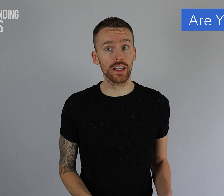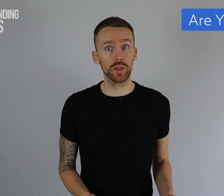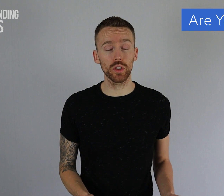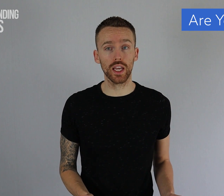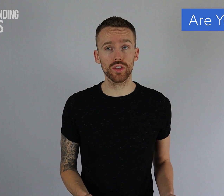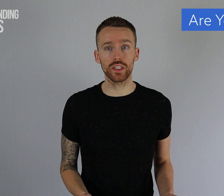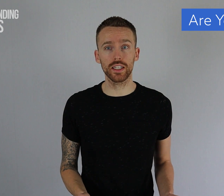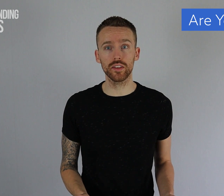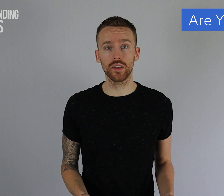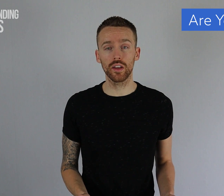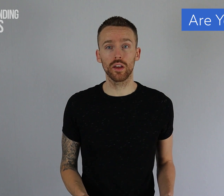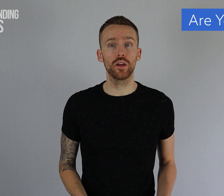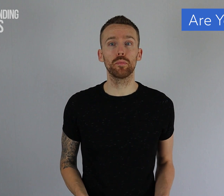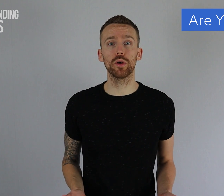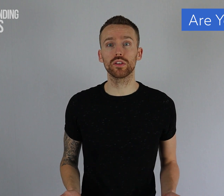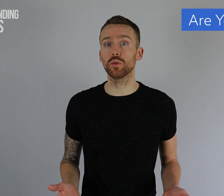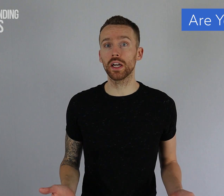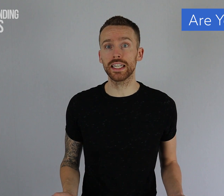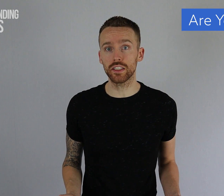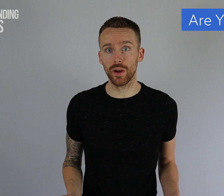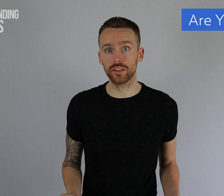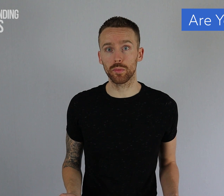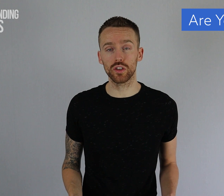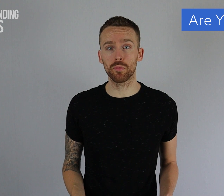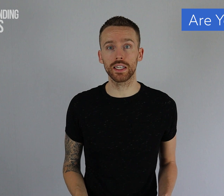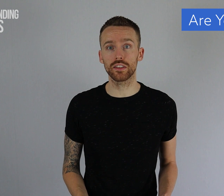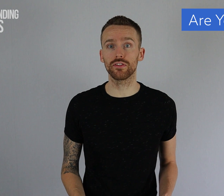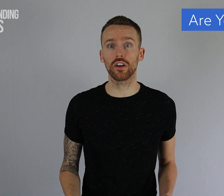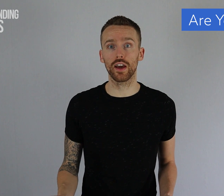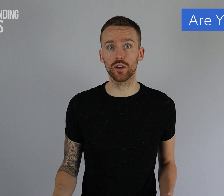their communication needs? But you might need to ask because you might need to follow that